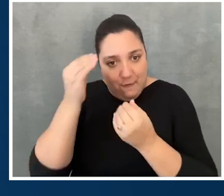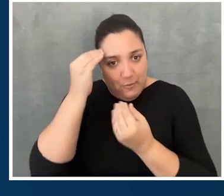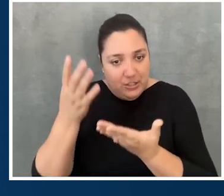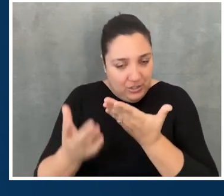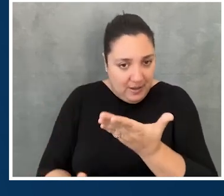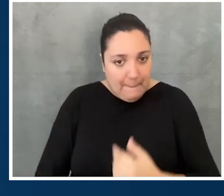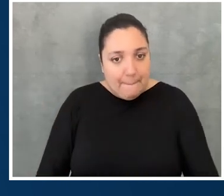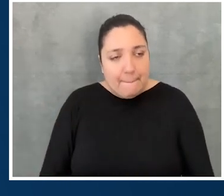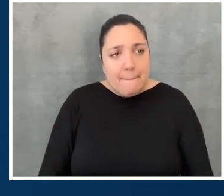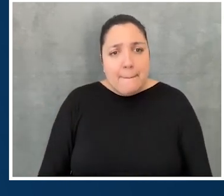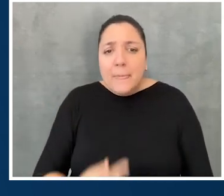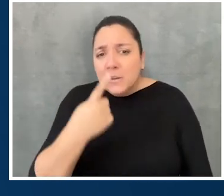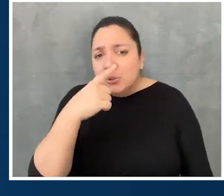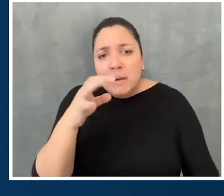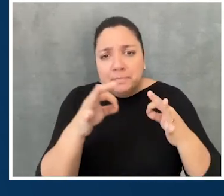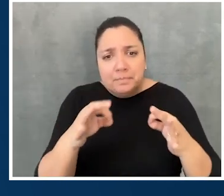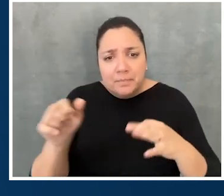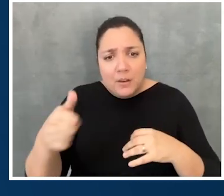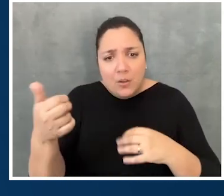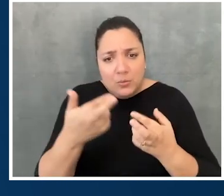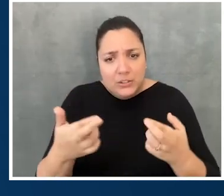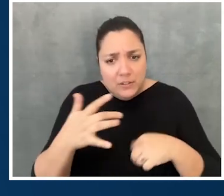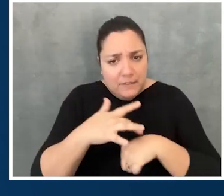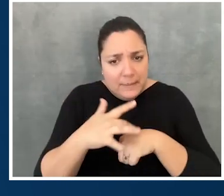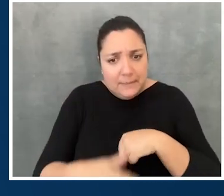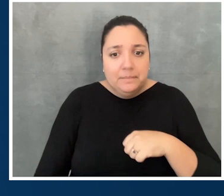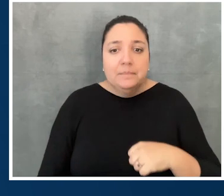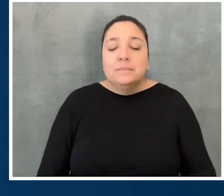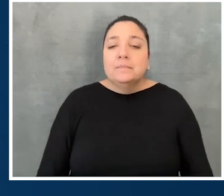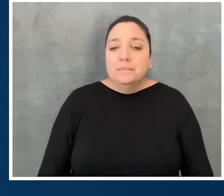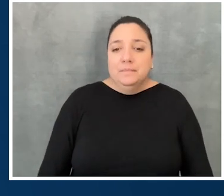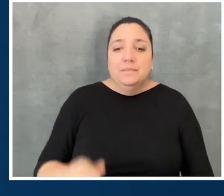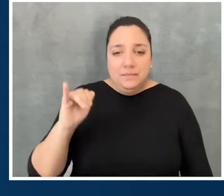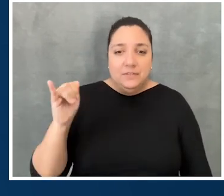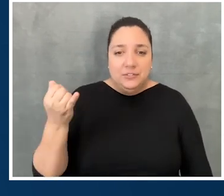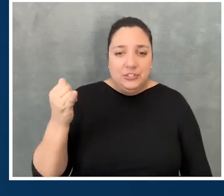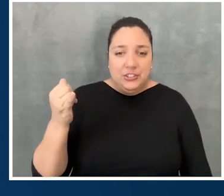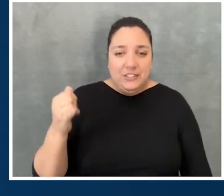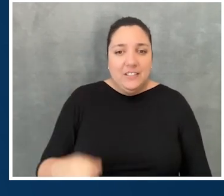So talk a little bit about some of the other resources you have. Absolutely, yeah, we have a plethora